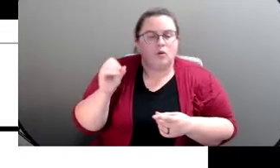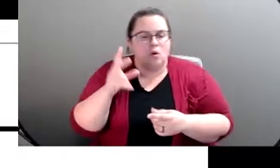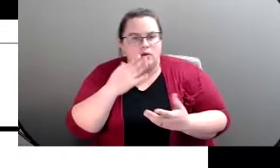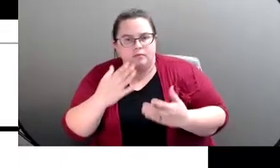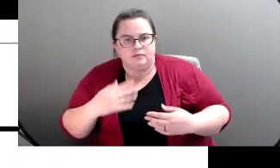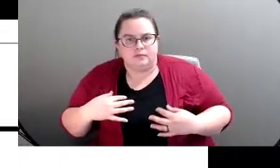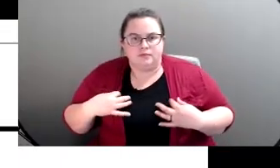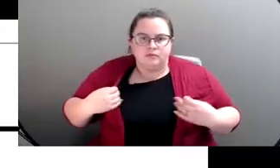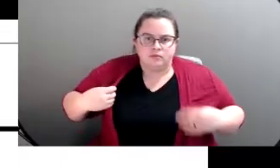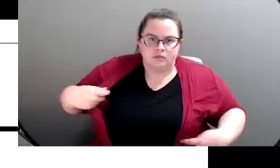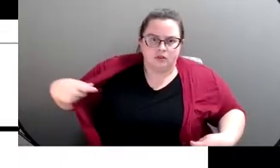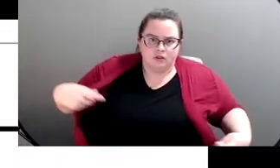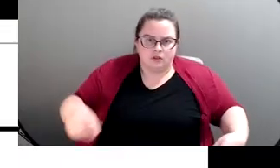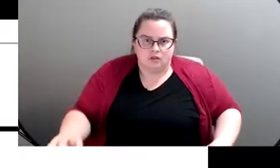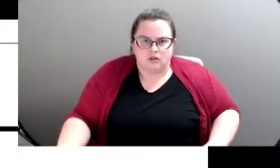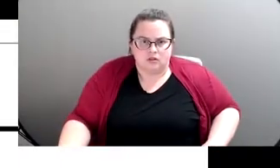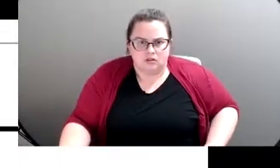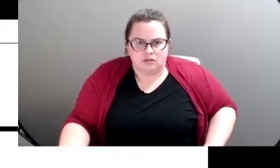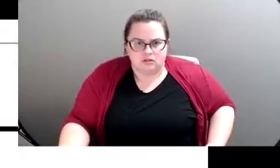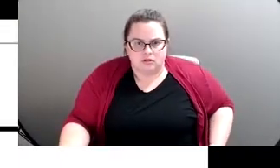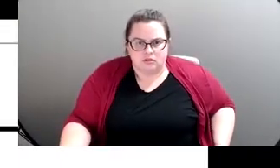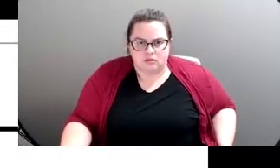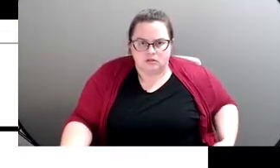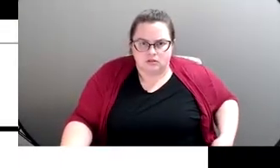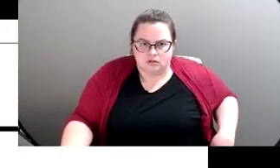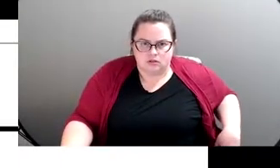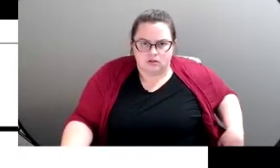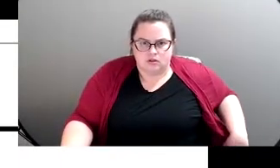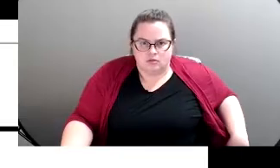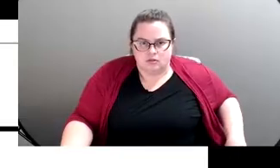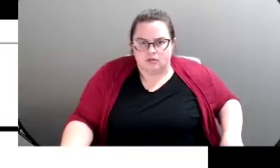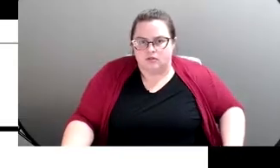They'll see it in their inbox and if they have notifications set to go